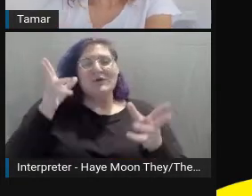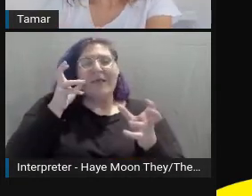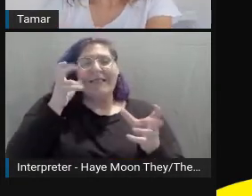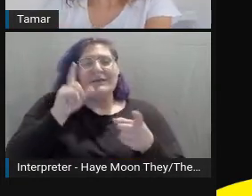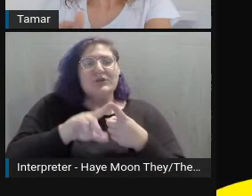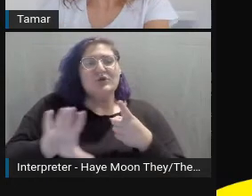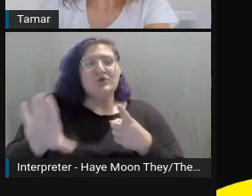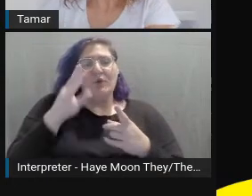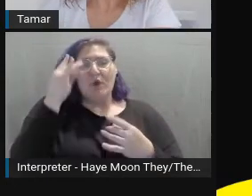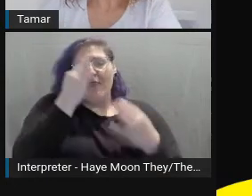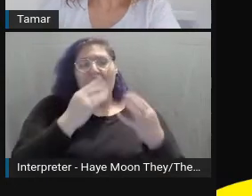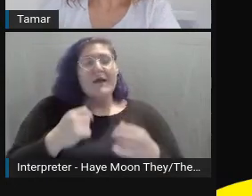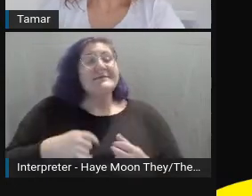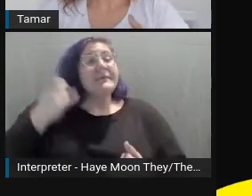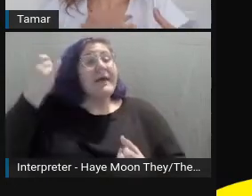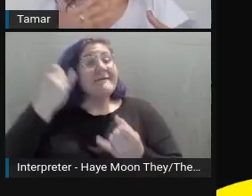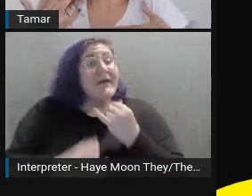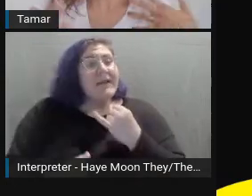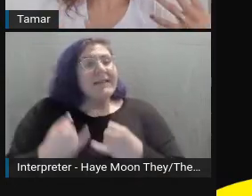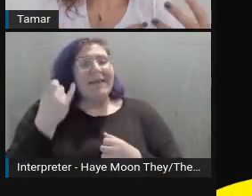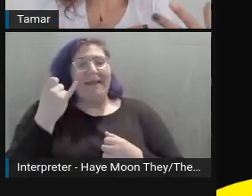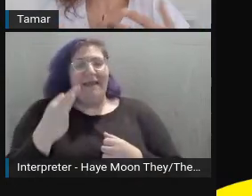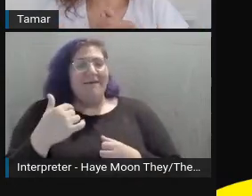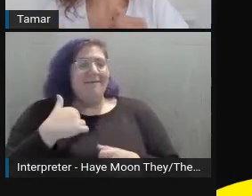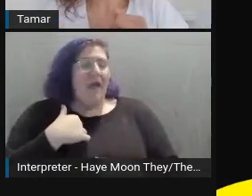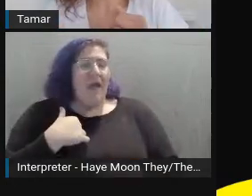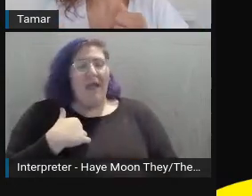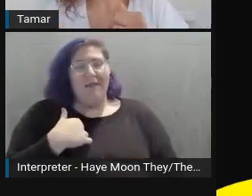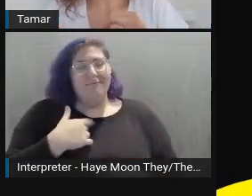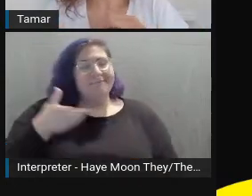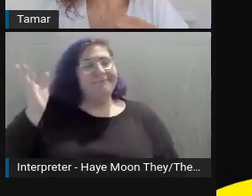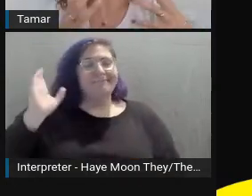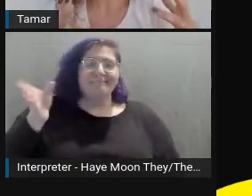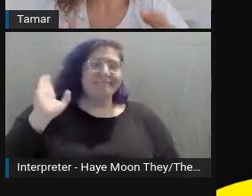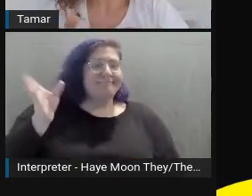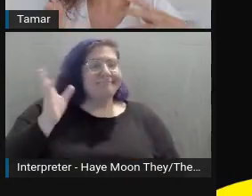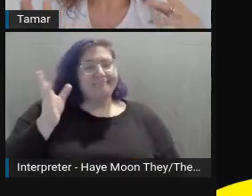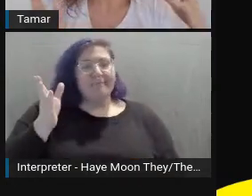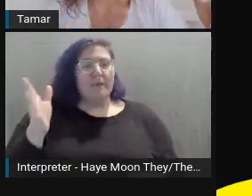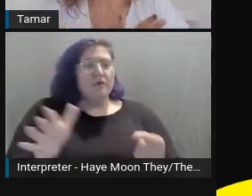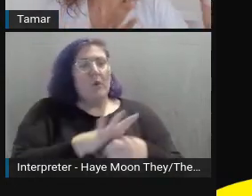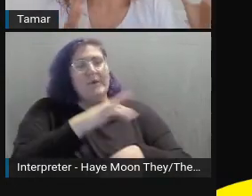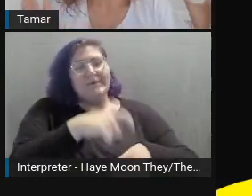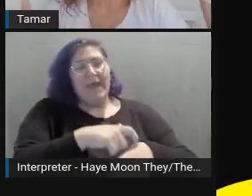Finally, if I spoke all this time about SenseIT and what I believe